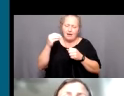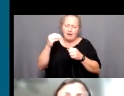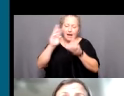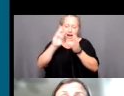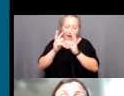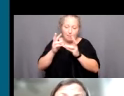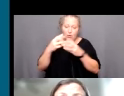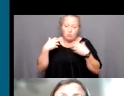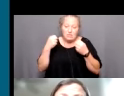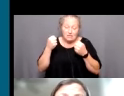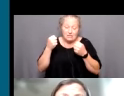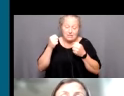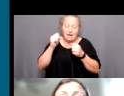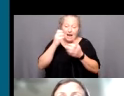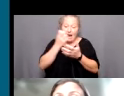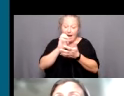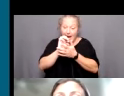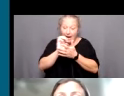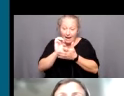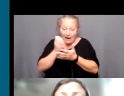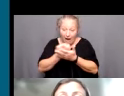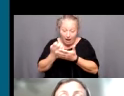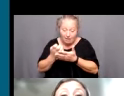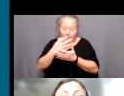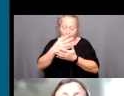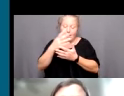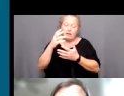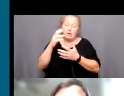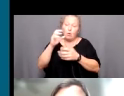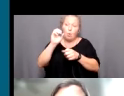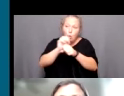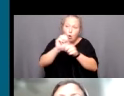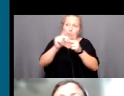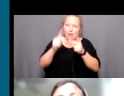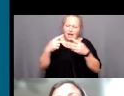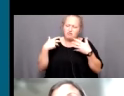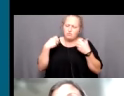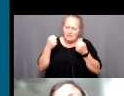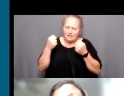a resilient workforce and resilient workplaces. so we take everything I